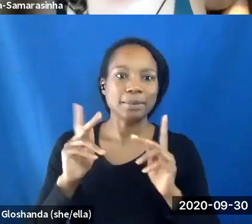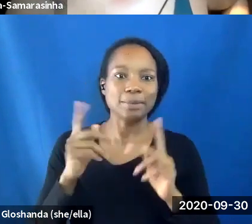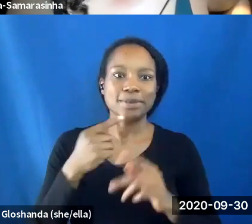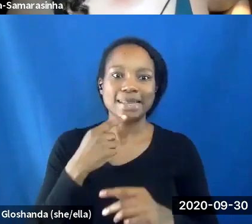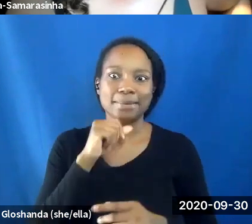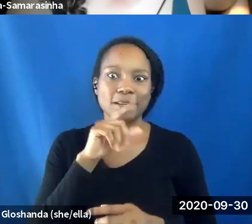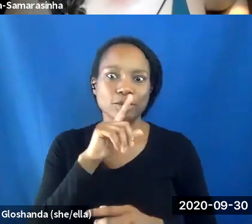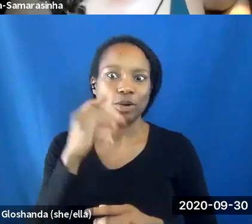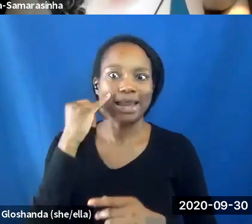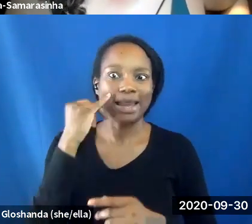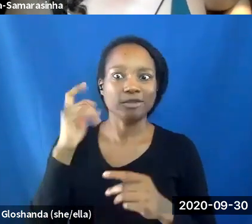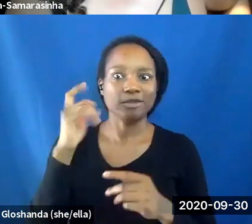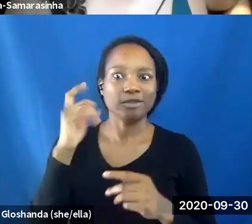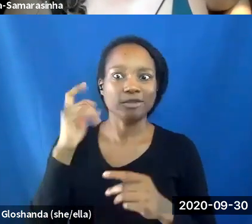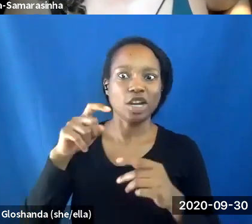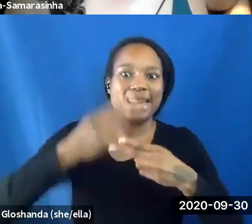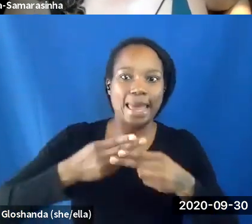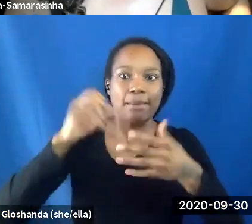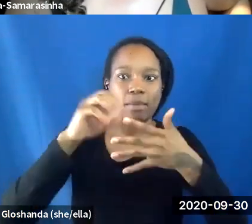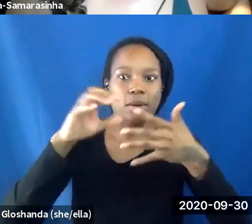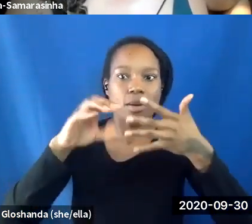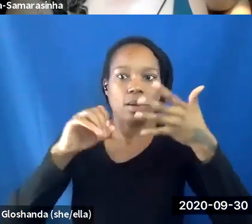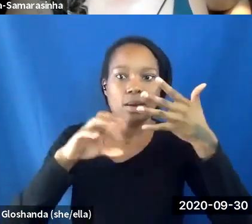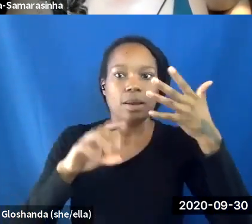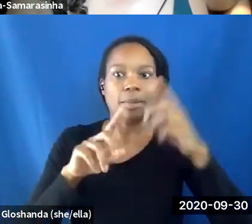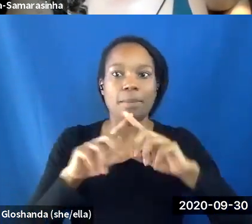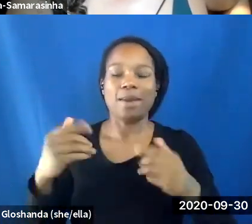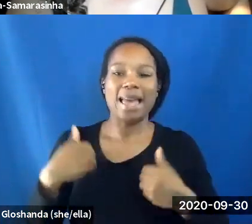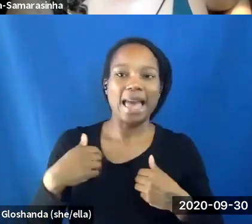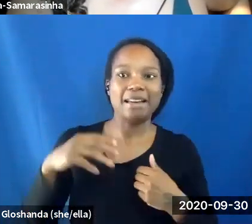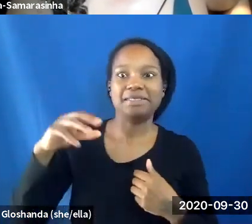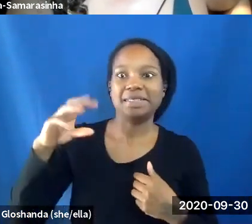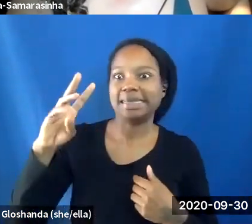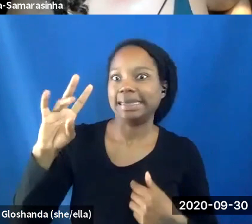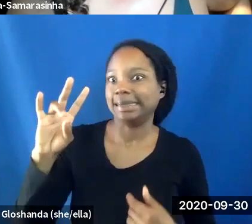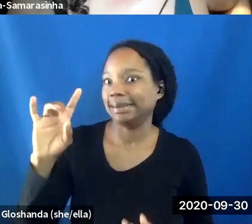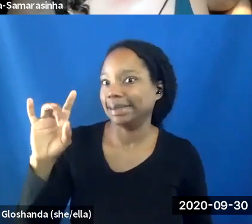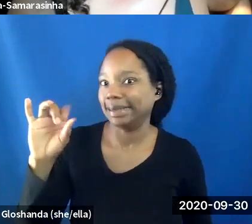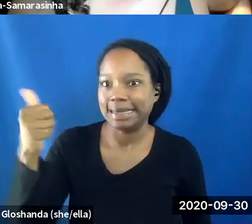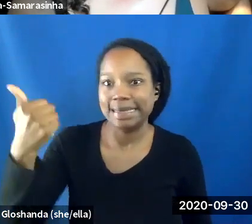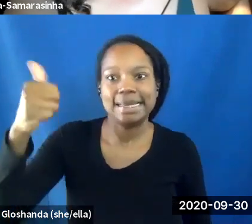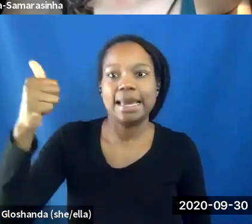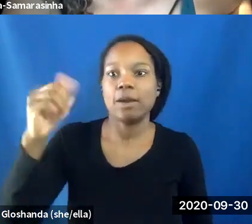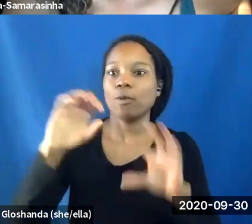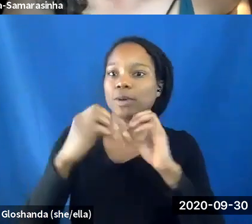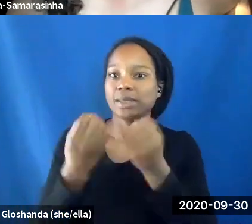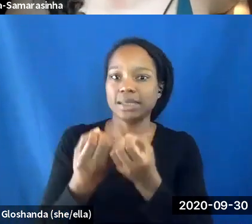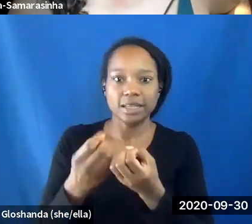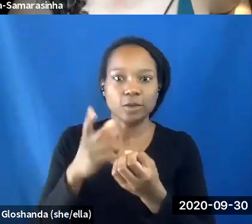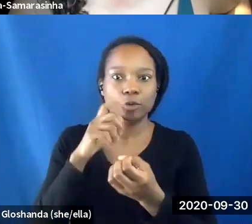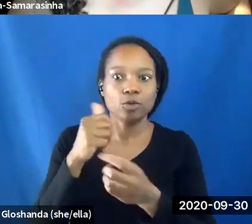but just know there was like six, seven, eight, nine, 10 organizations that worked together to make this happen.